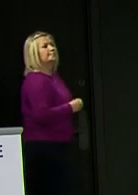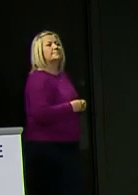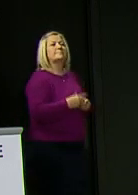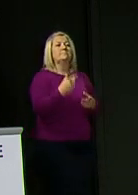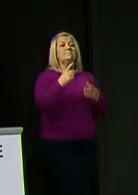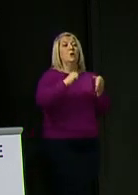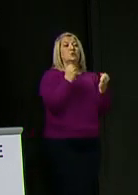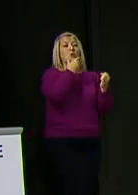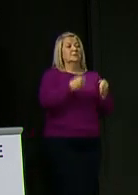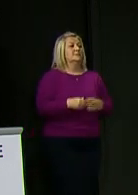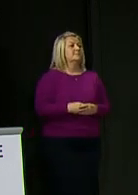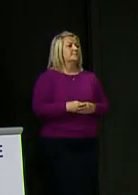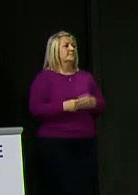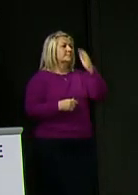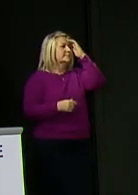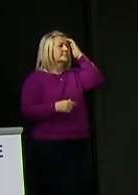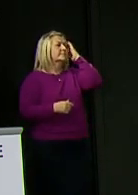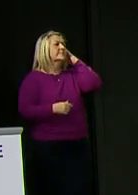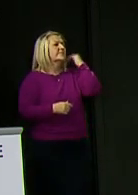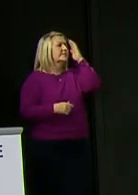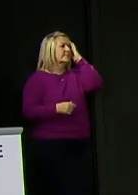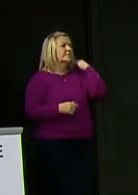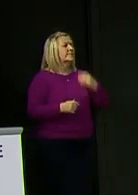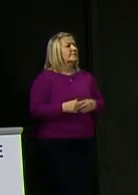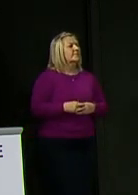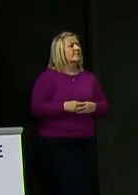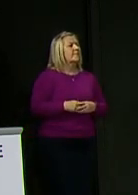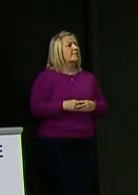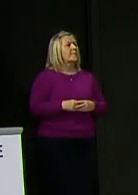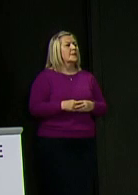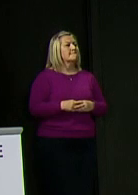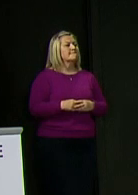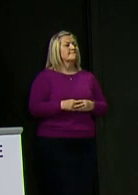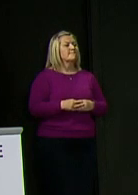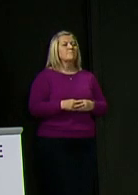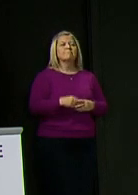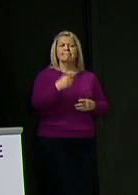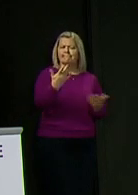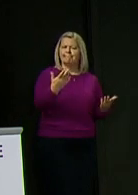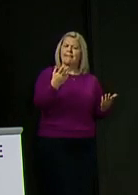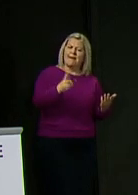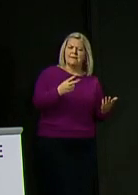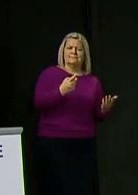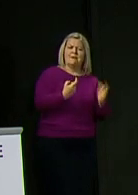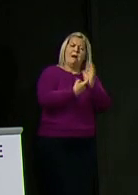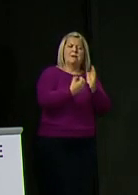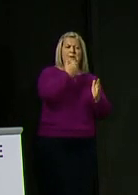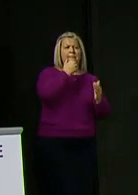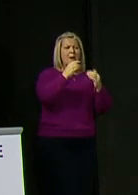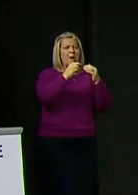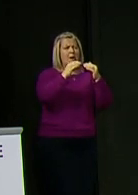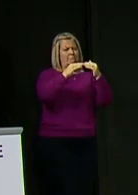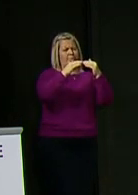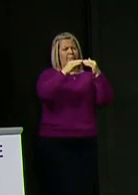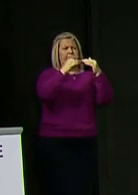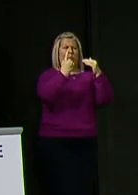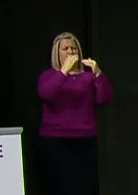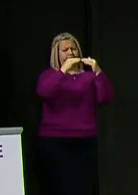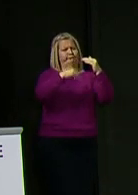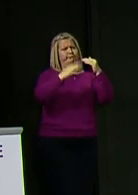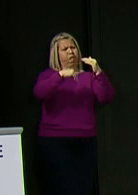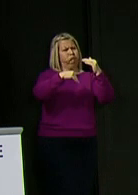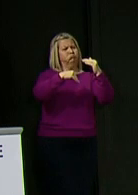Thanks First Minister. The R number is what you keep telling us is vital in terms of knowing